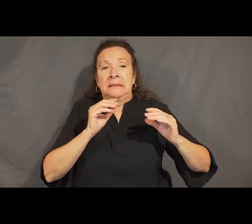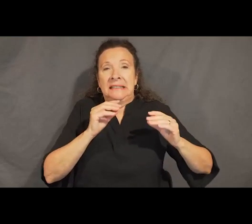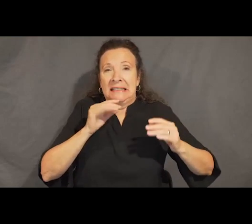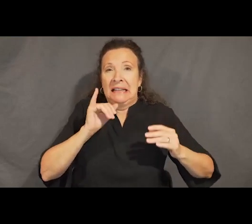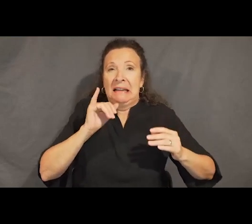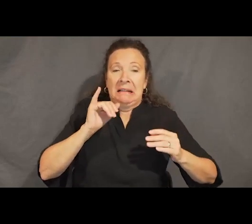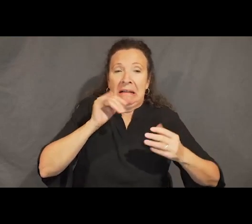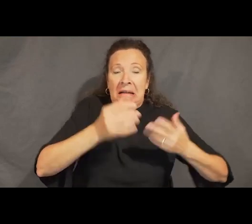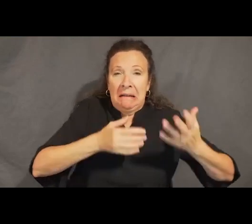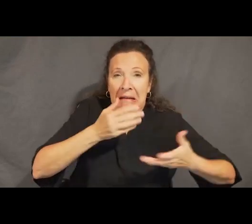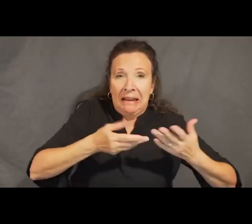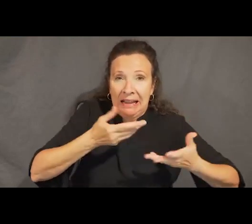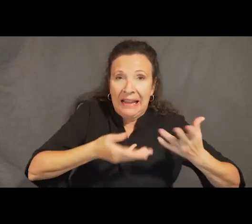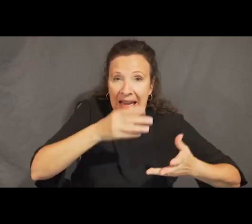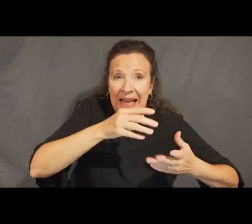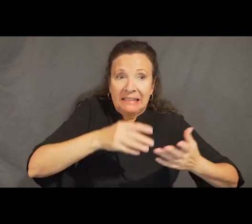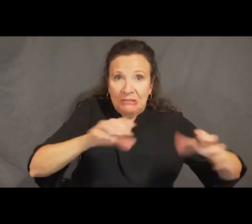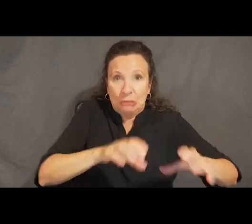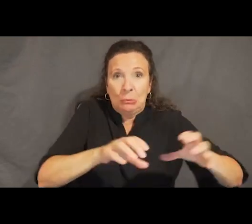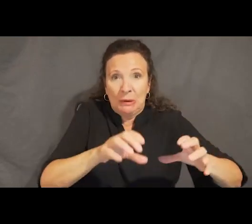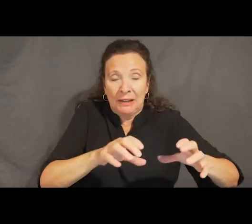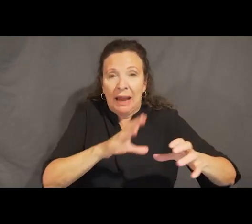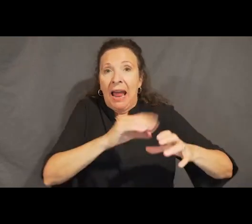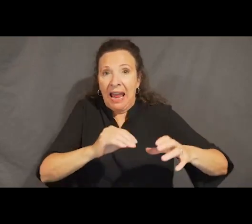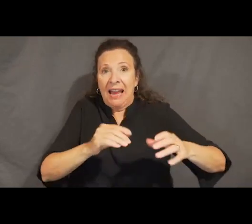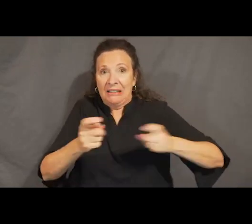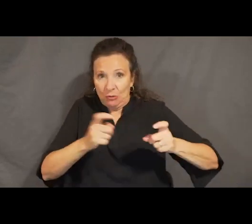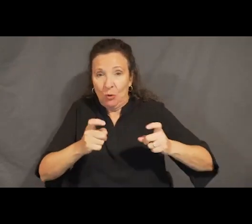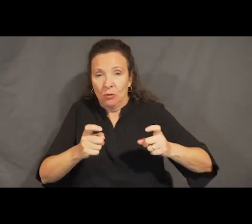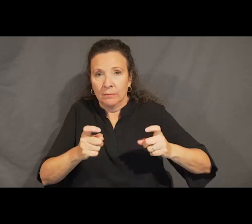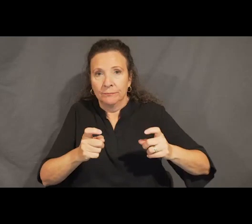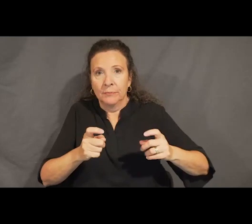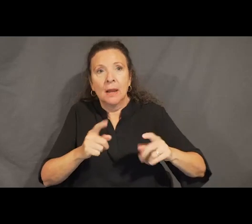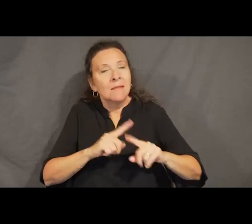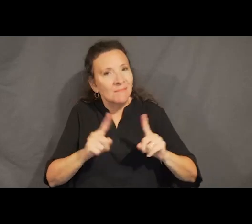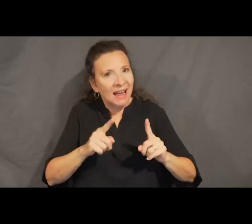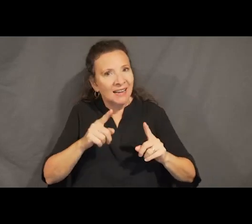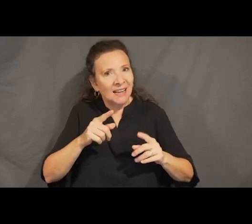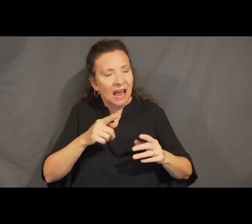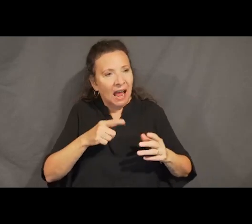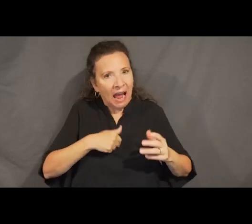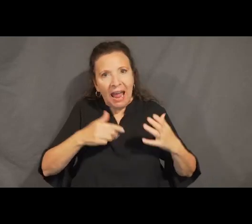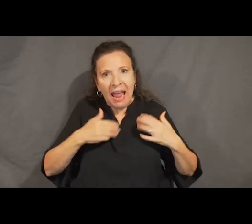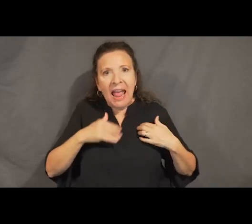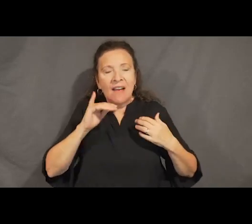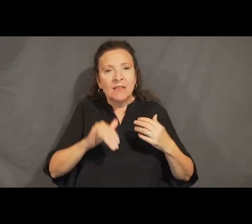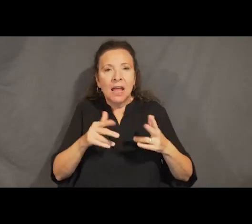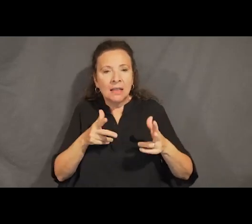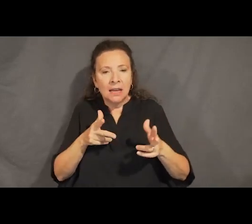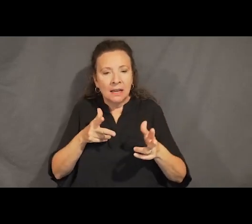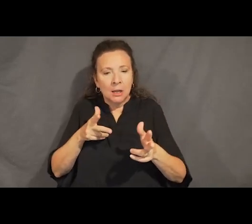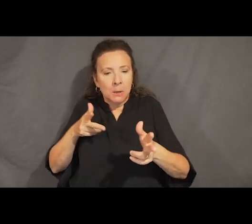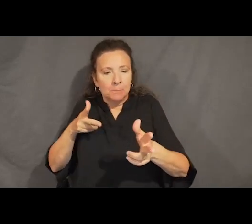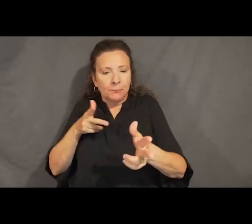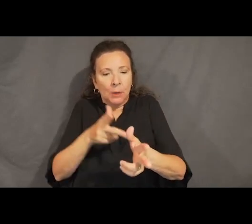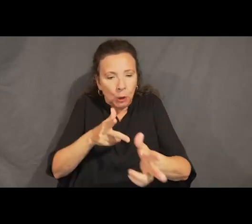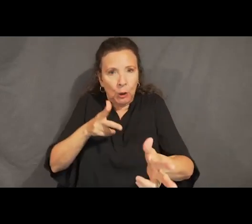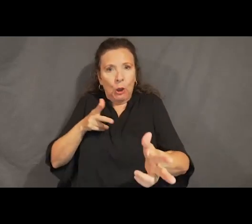that I have been in cars, that lame keep assist and collision avoidance and all that good stuff,